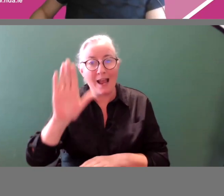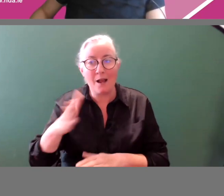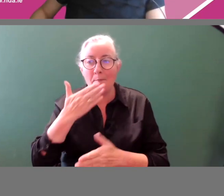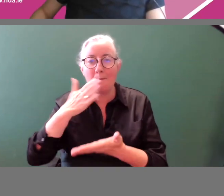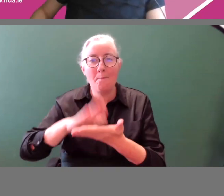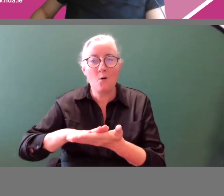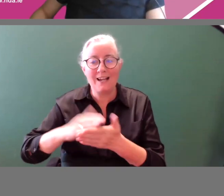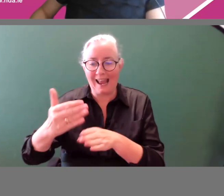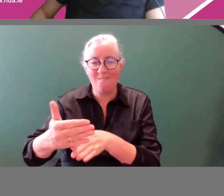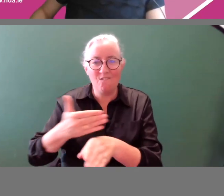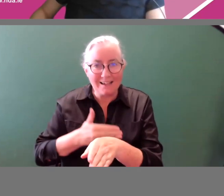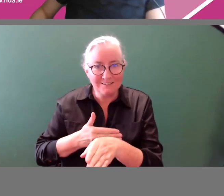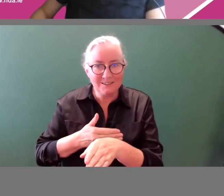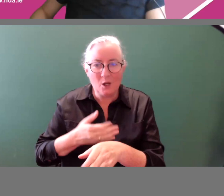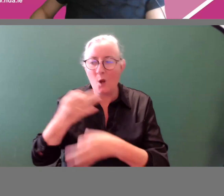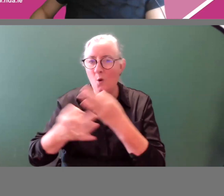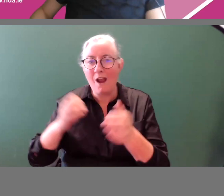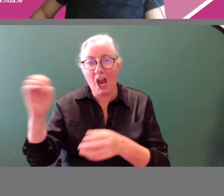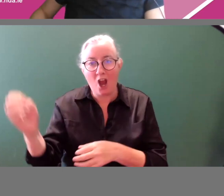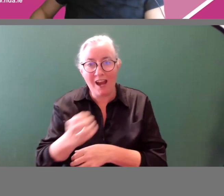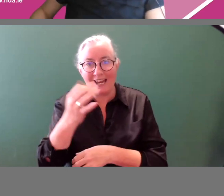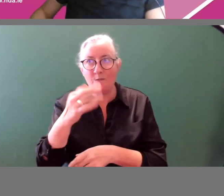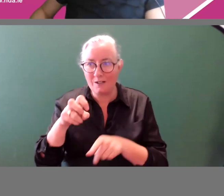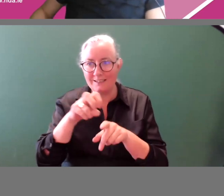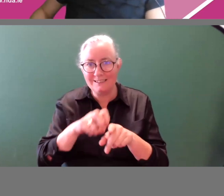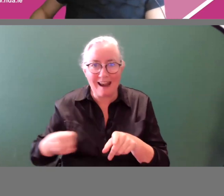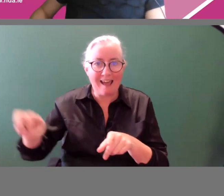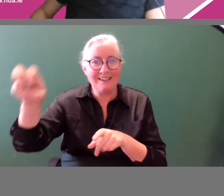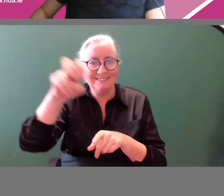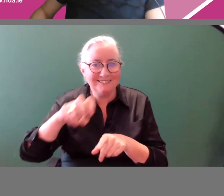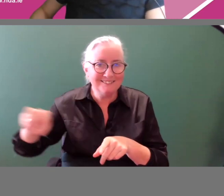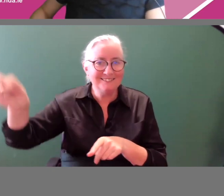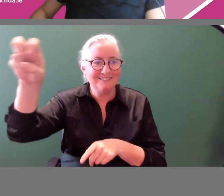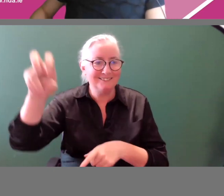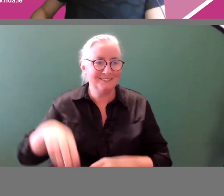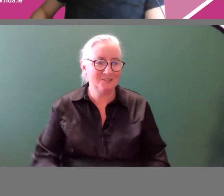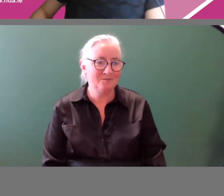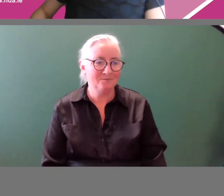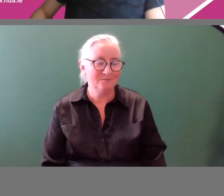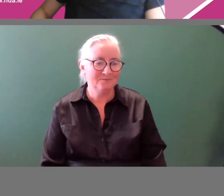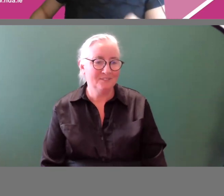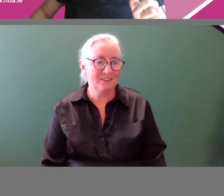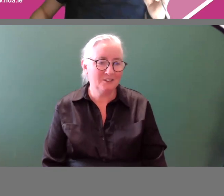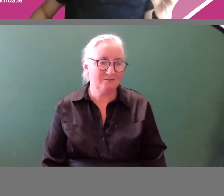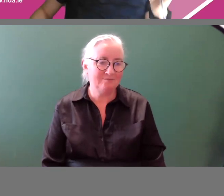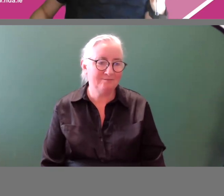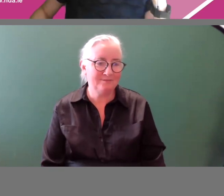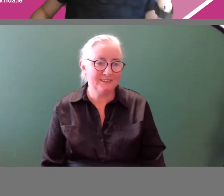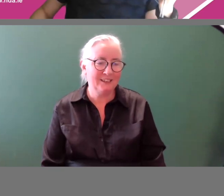go early if you want to get to the top without a big queue. I just wanted to highlight this